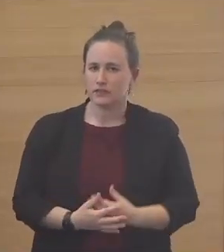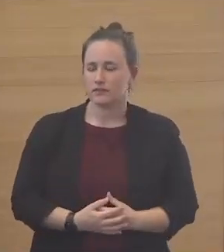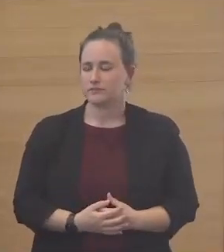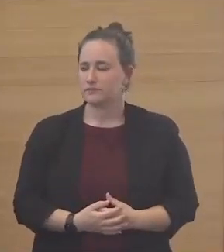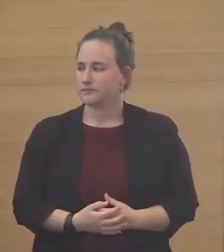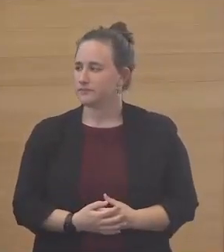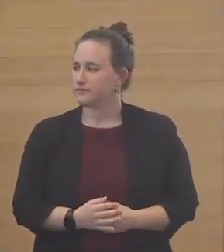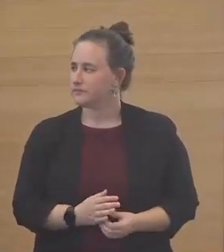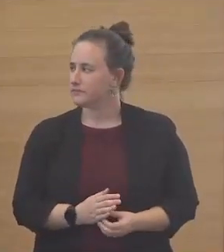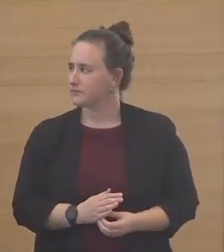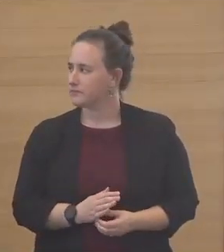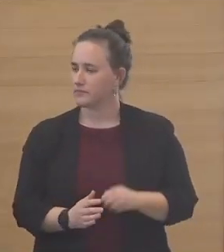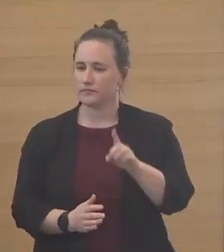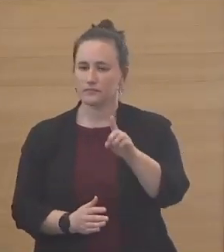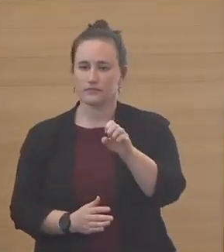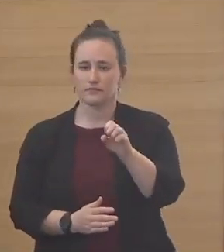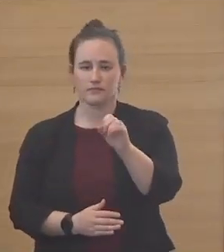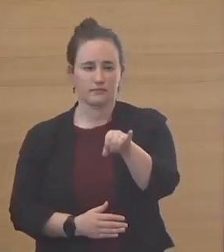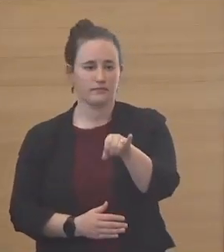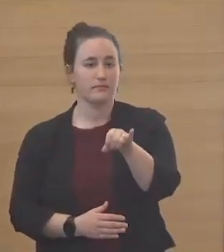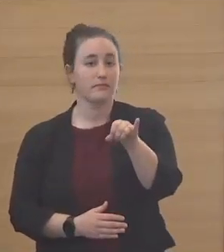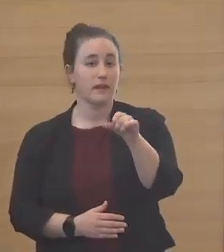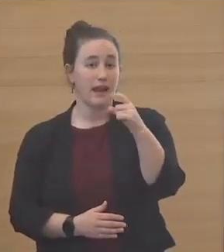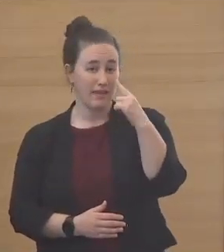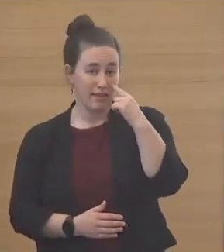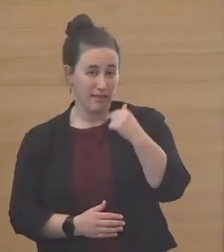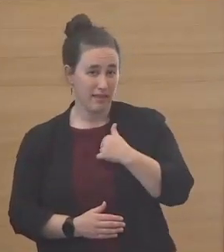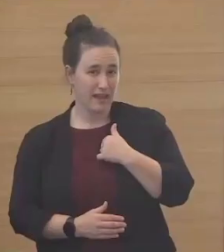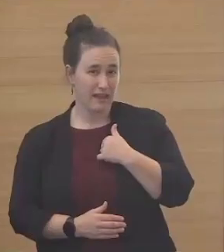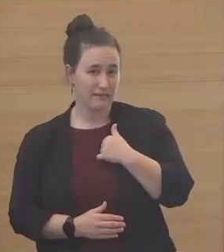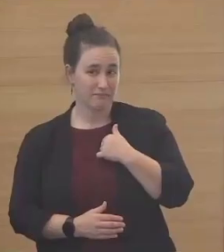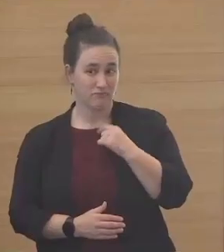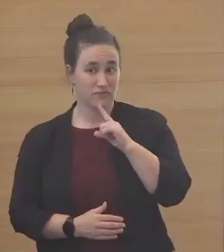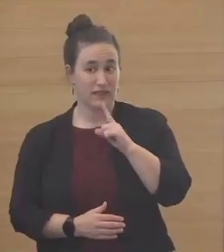Well, I think that's the biggest one is figuring